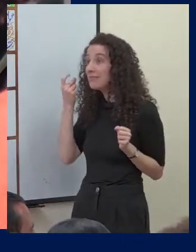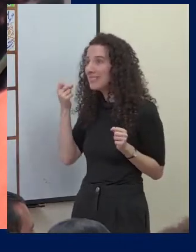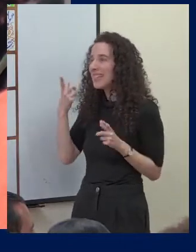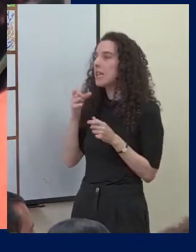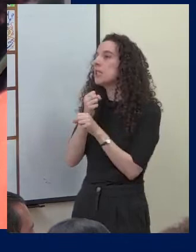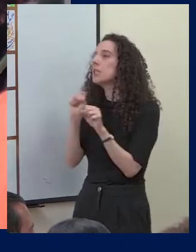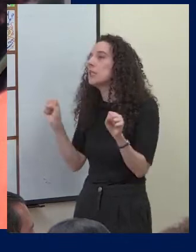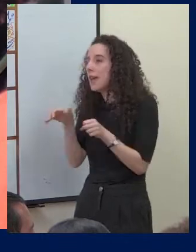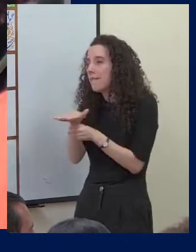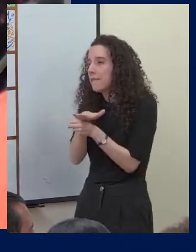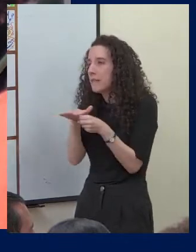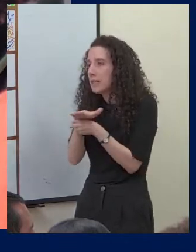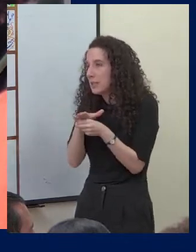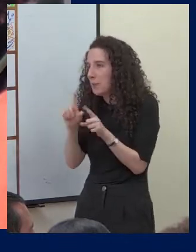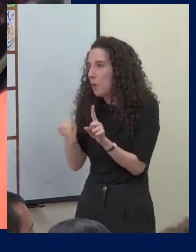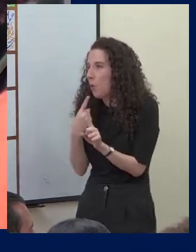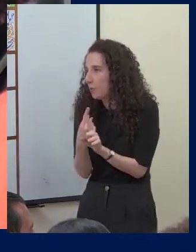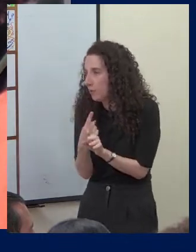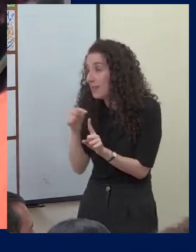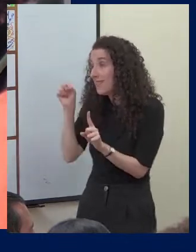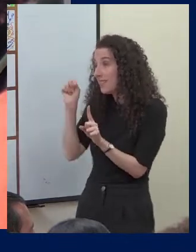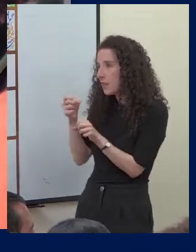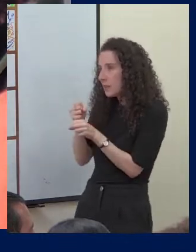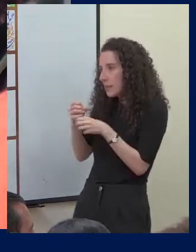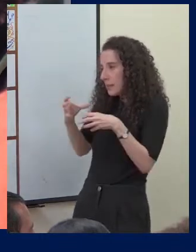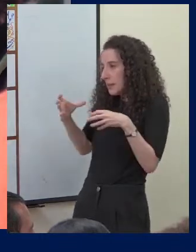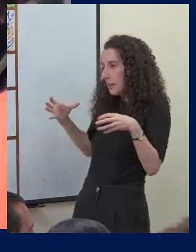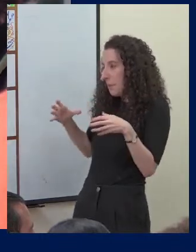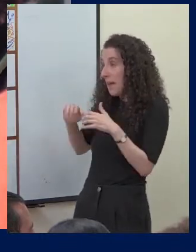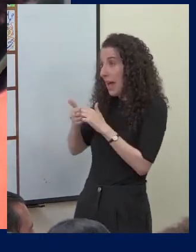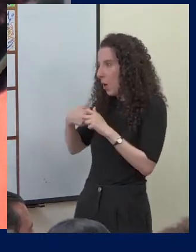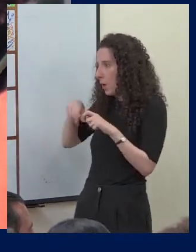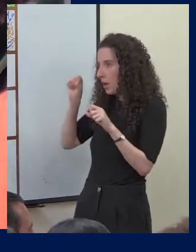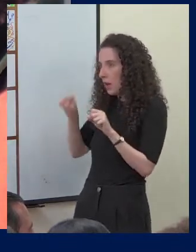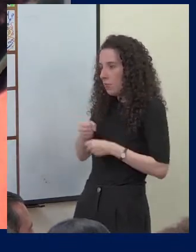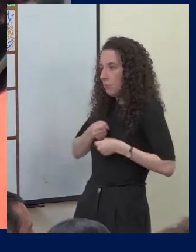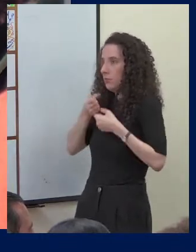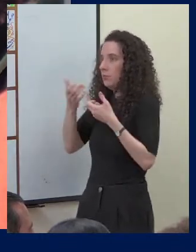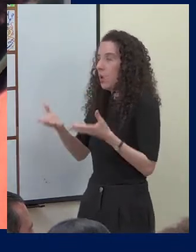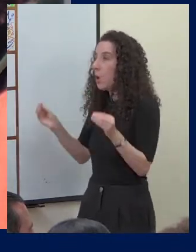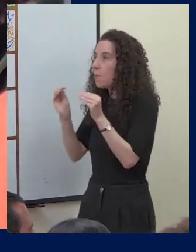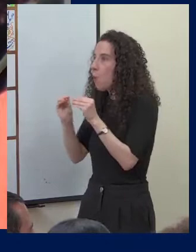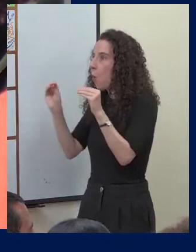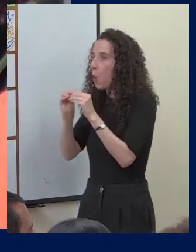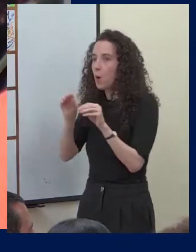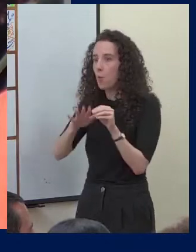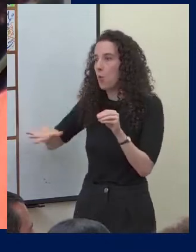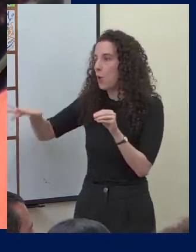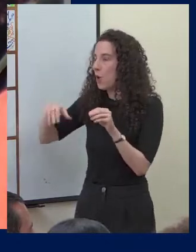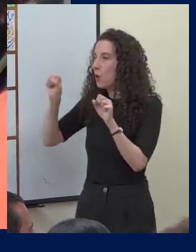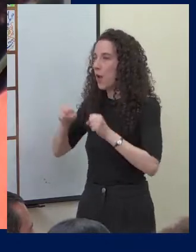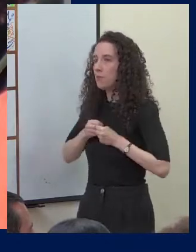This is expanding our ability to unburden ourselves in ways that might fill more save,